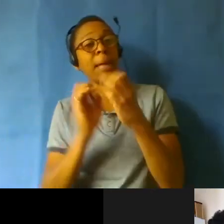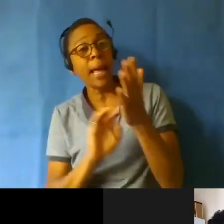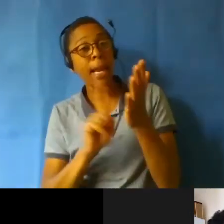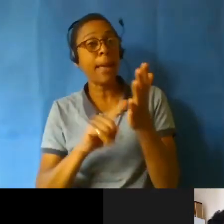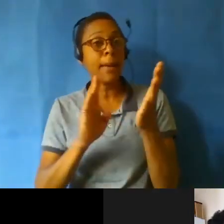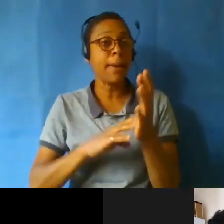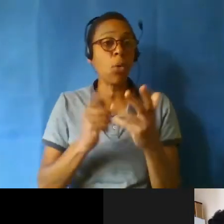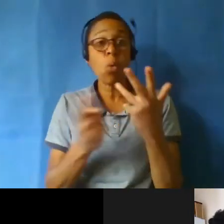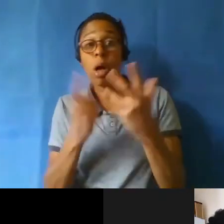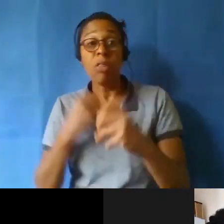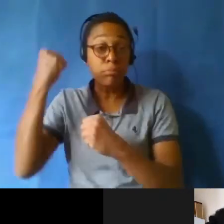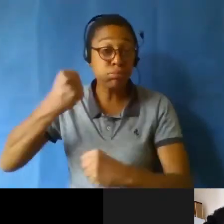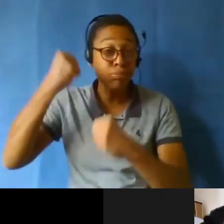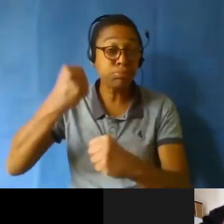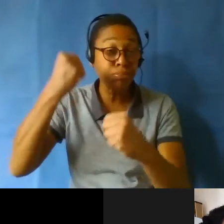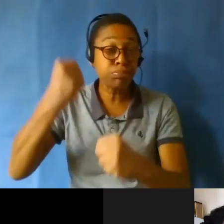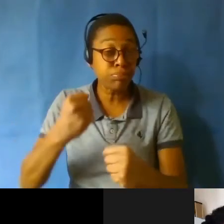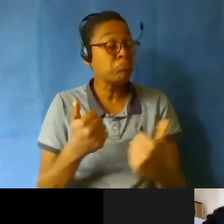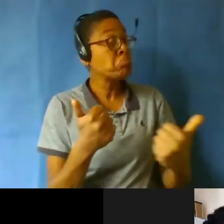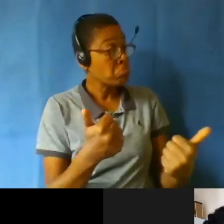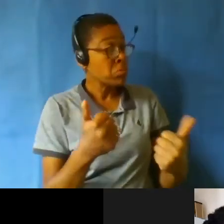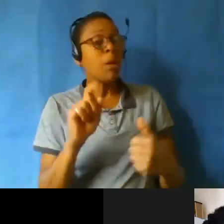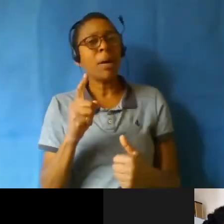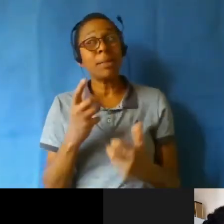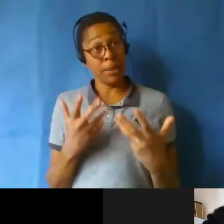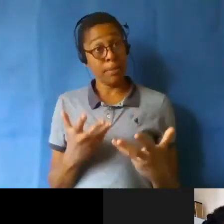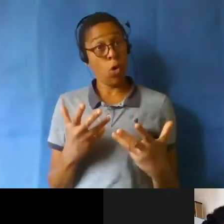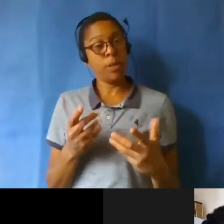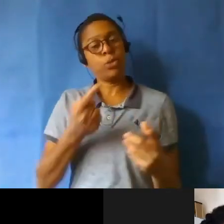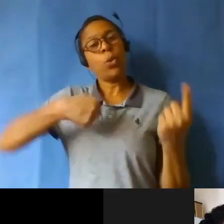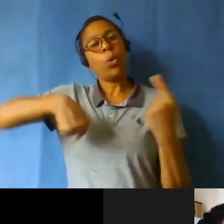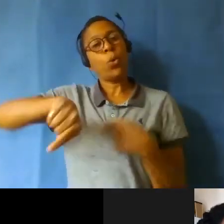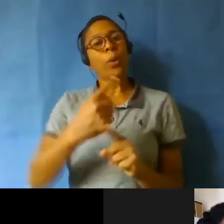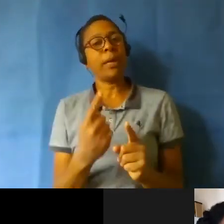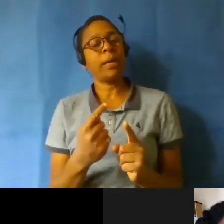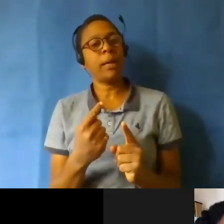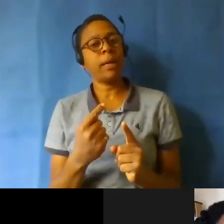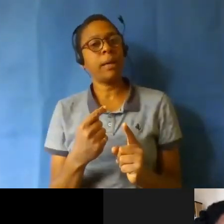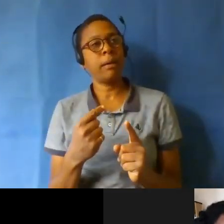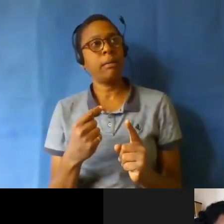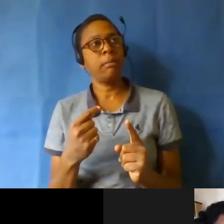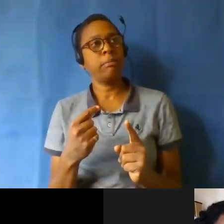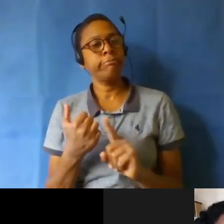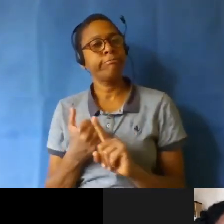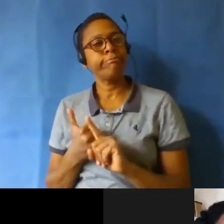again rallying around the cried that Black Lives Matter now for us not only